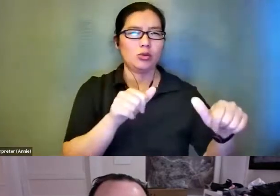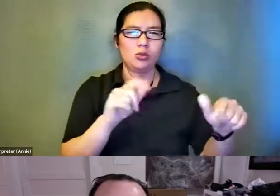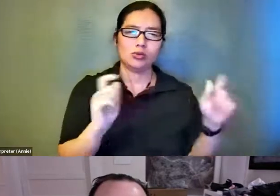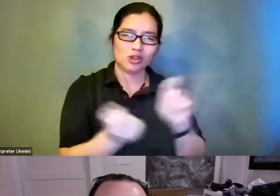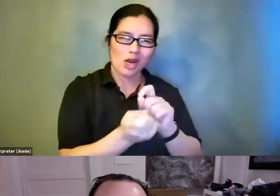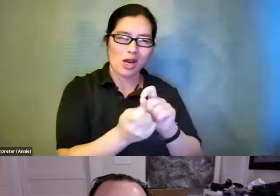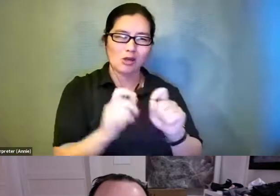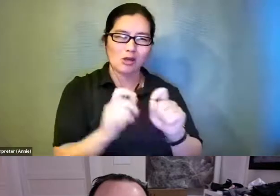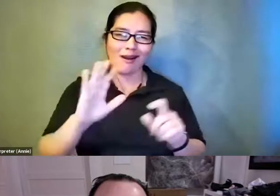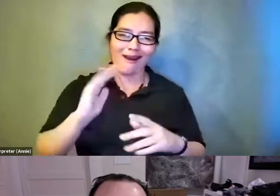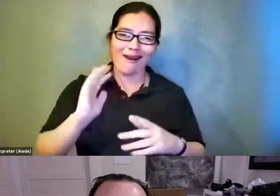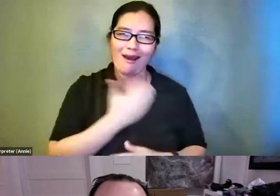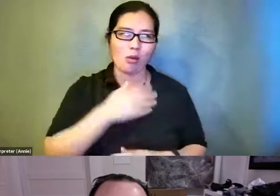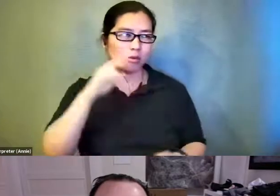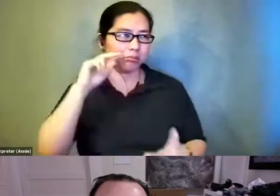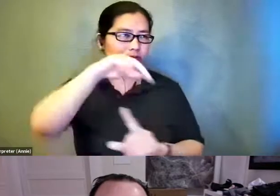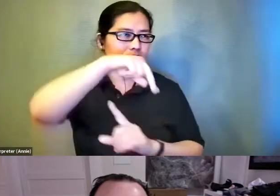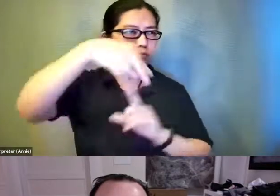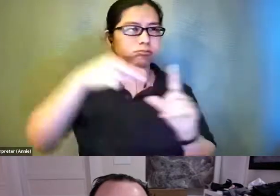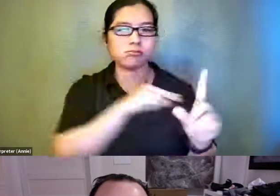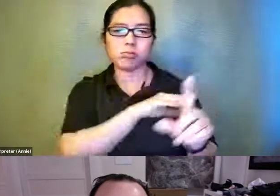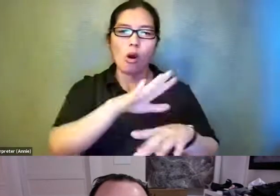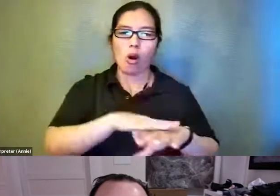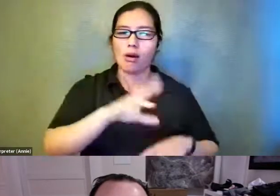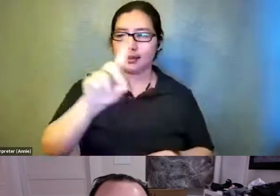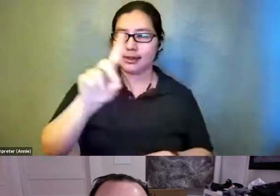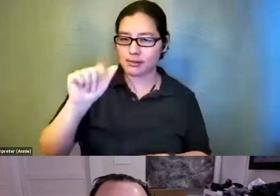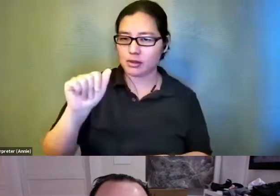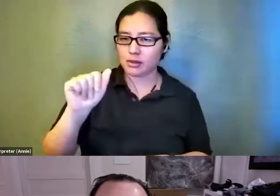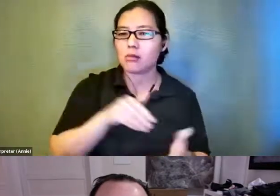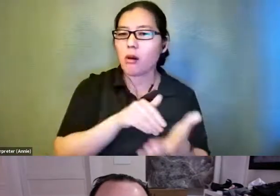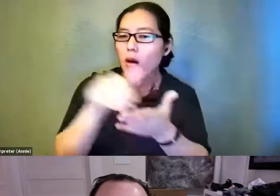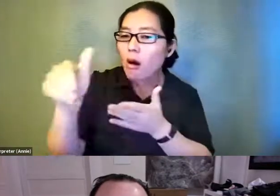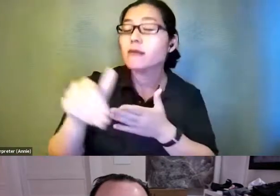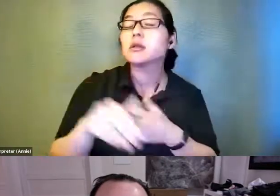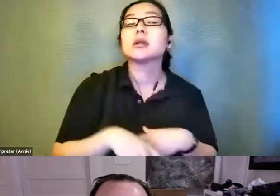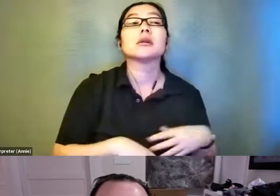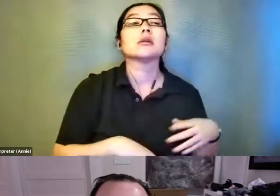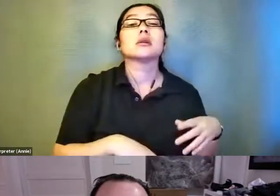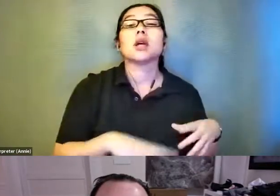. That often is focused on representations and it often has